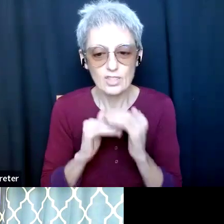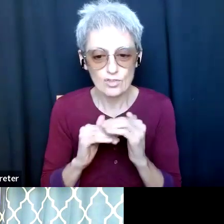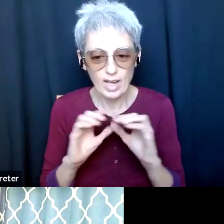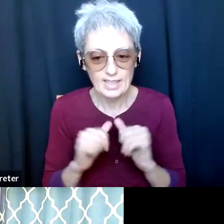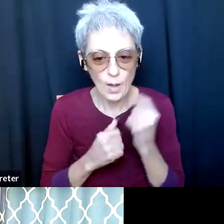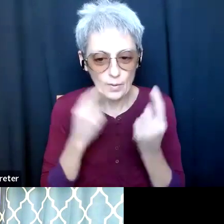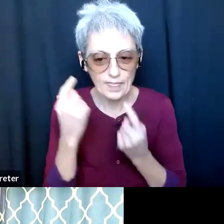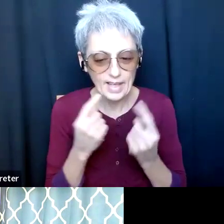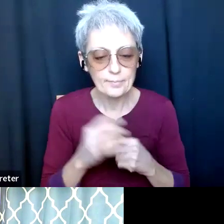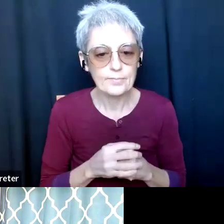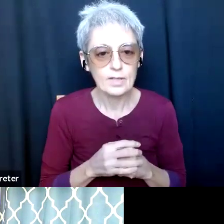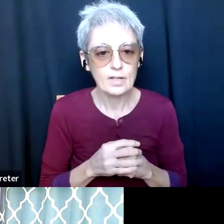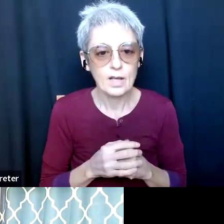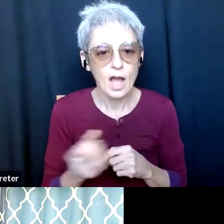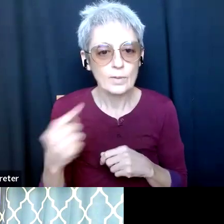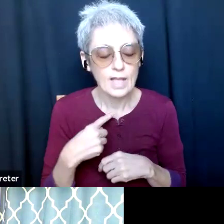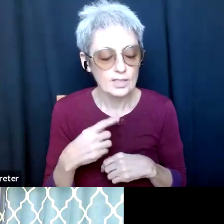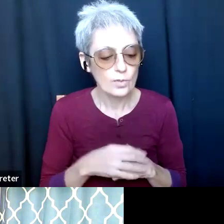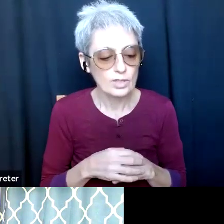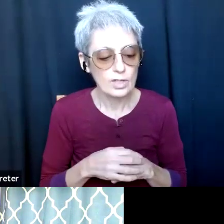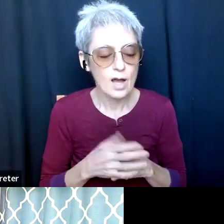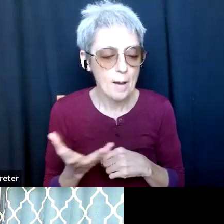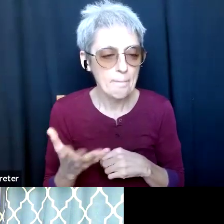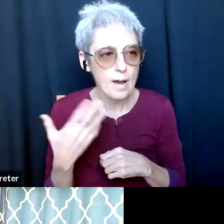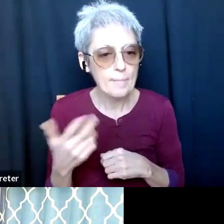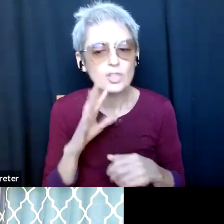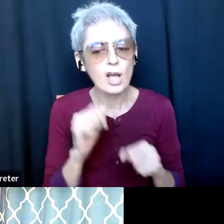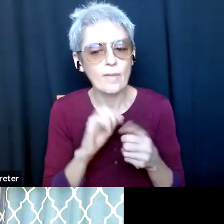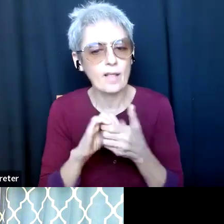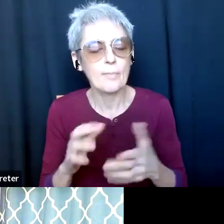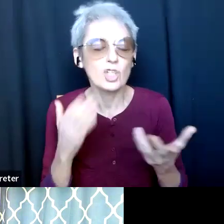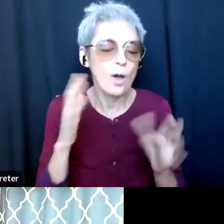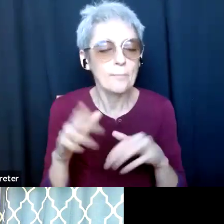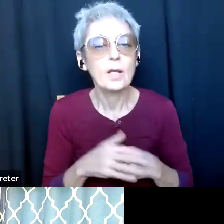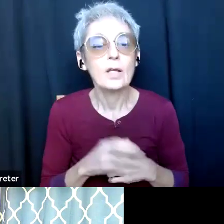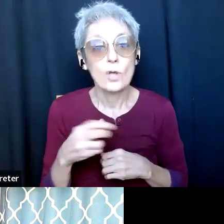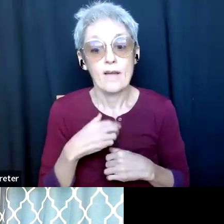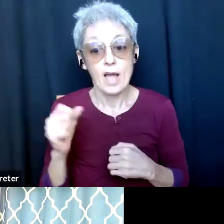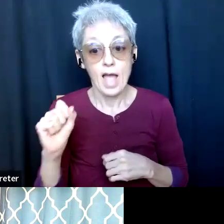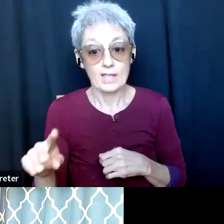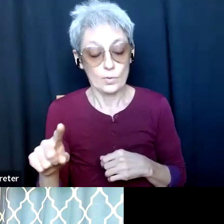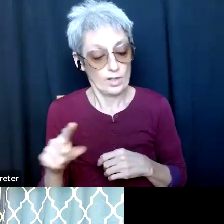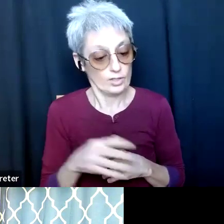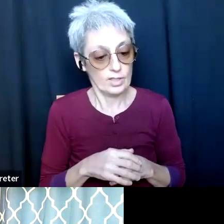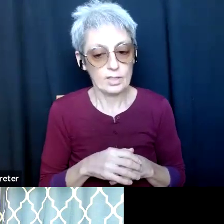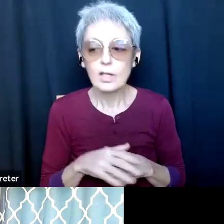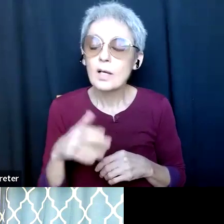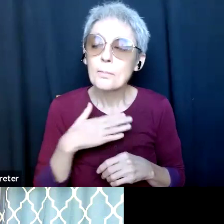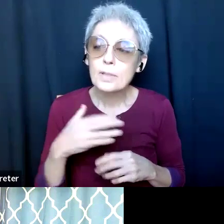and enhance them rather than suppressing distractors. I'm wondering how you think about this new view about alpha. Thanks a lot."